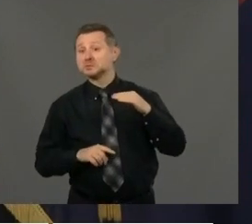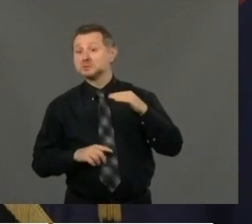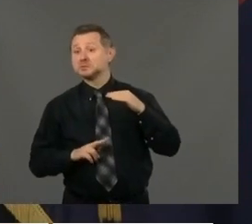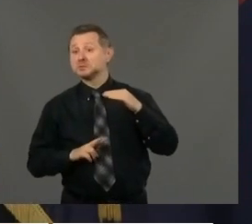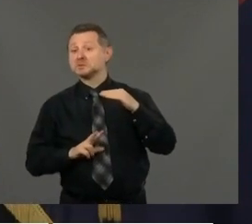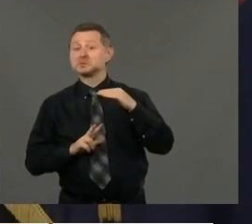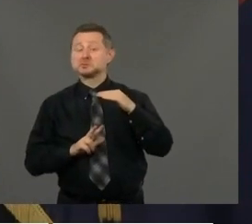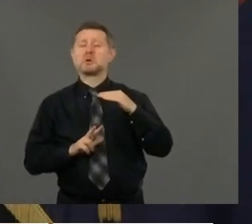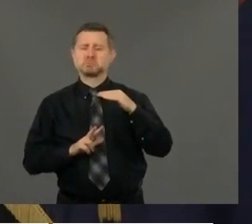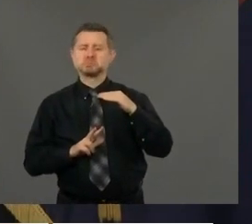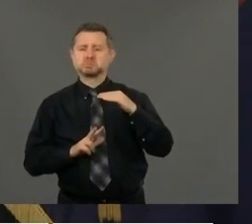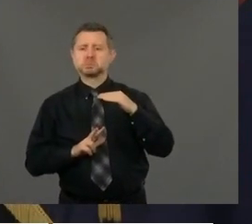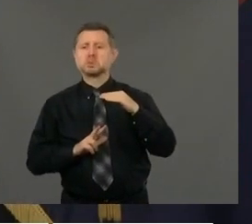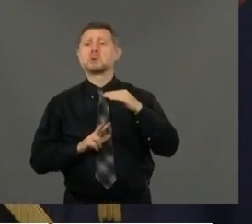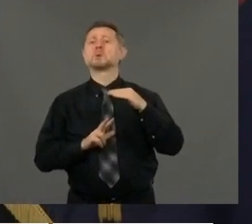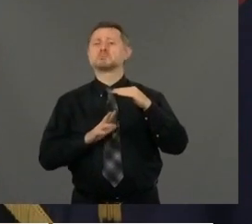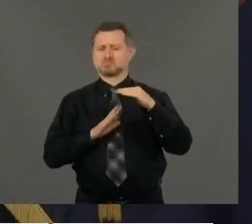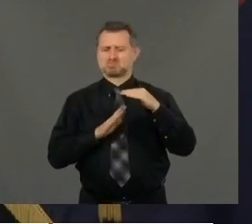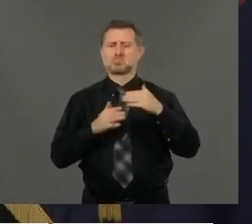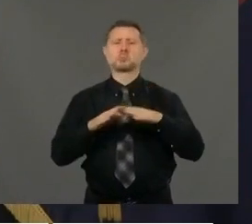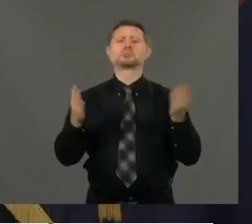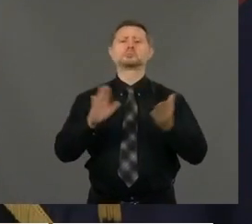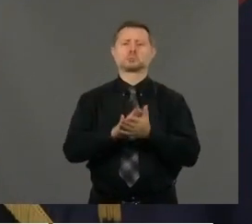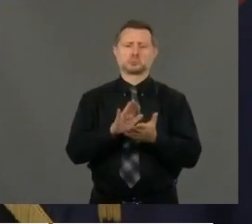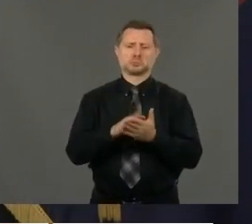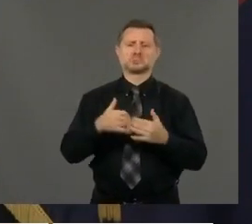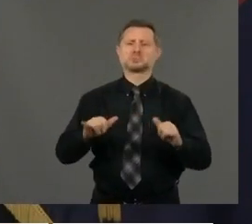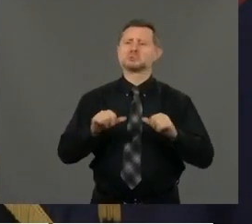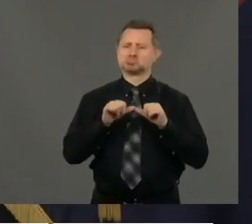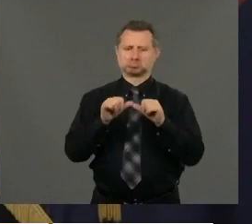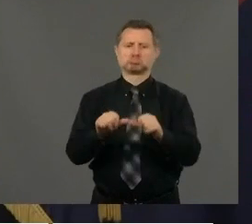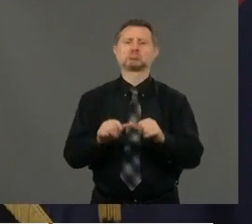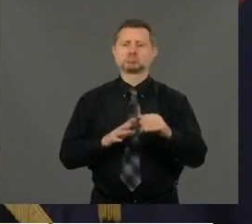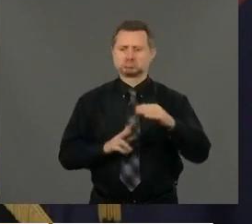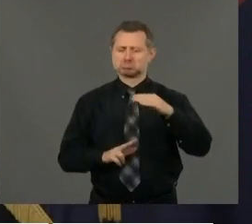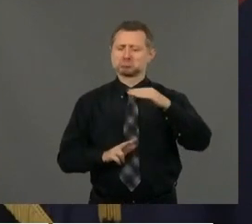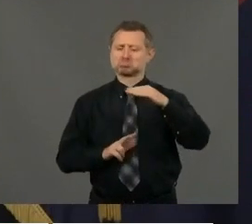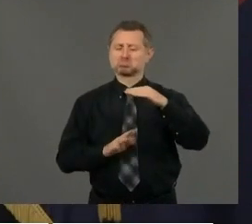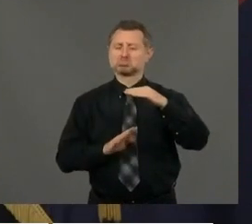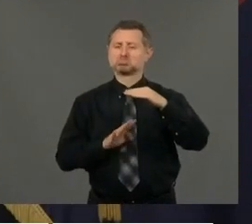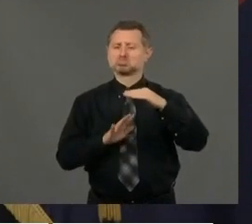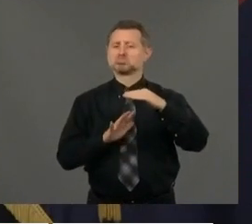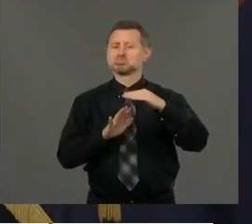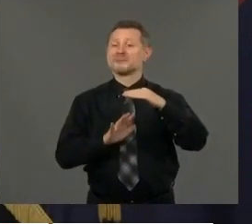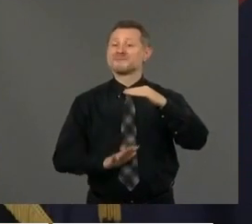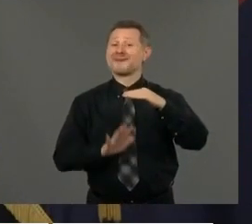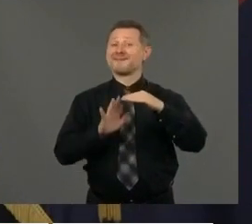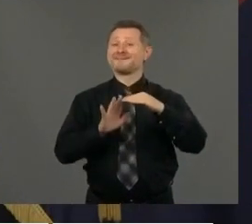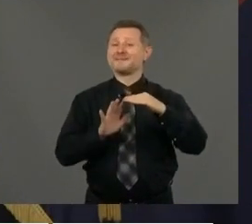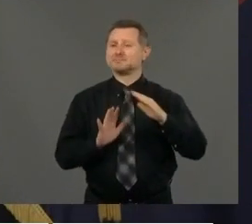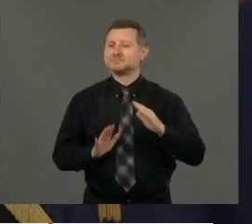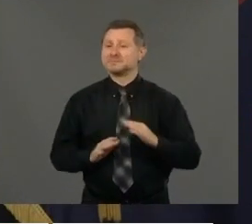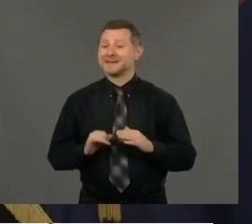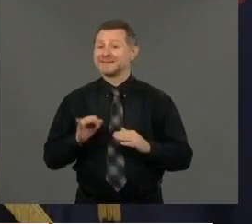YES, YOU CAN FOLLOW THE NUMBER. THERE ARE NO POLITICS, THERE IS NO PERSONAL OPINION, THERE IS NO VAGARY. LOOK AT THE NUMBER, YOU ARE THE ONE PERCENT.